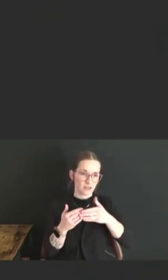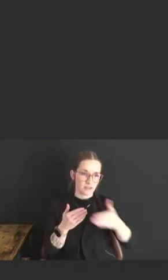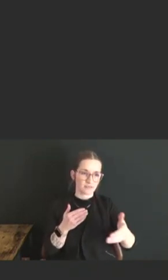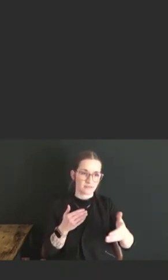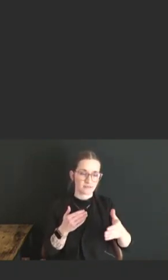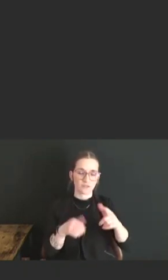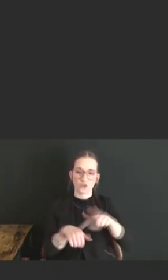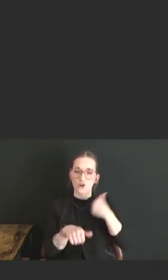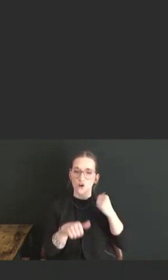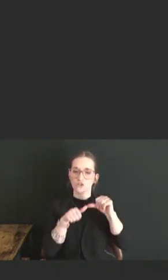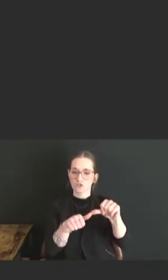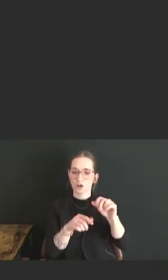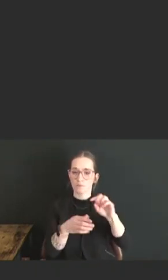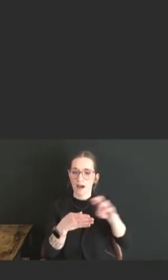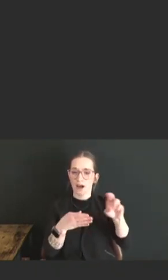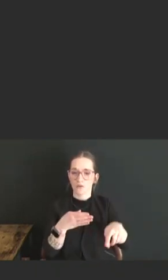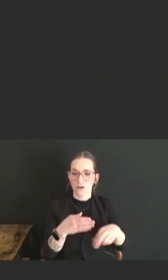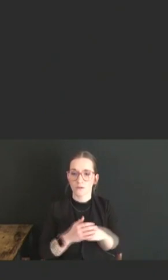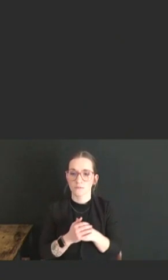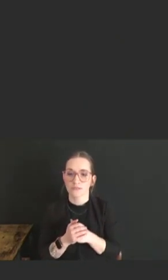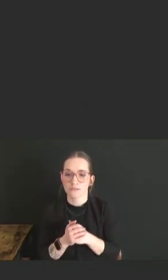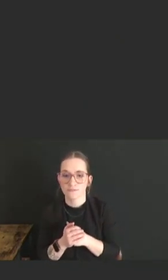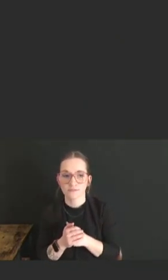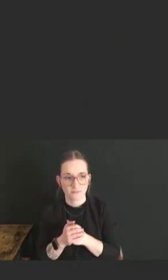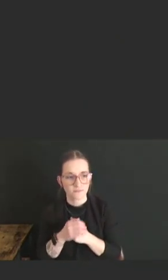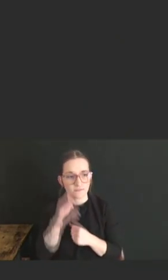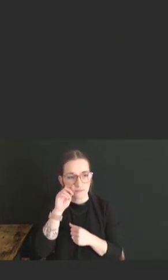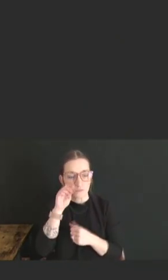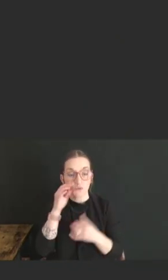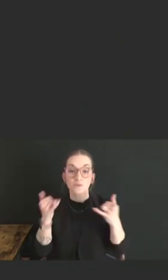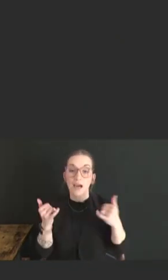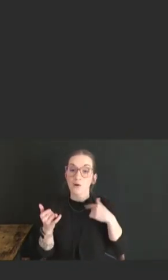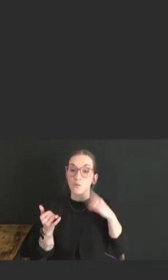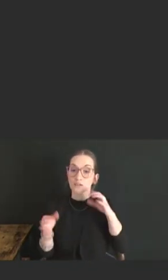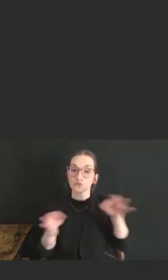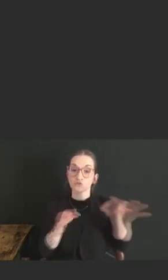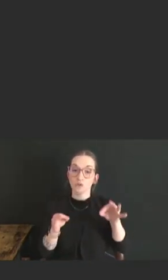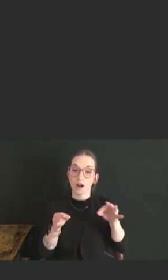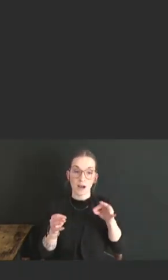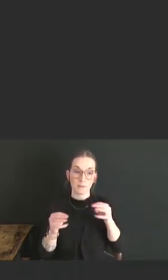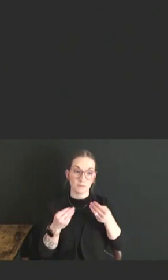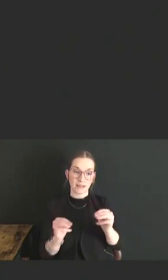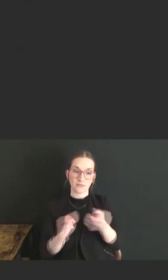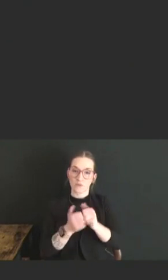So I'll describe some of the methods we used to conduct this longer-term follow-up. Next slide, please.